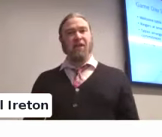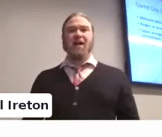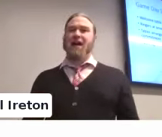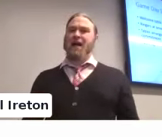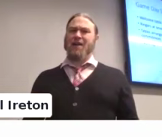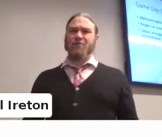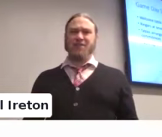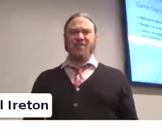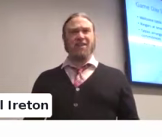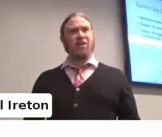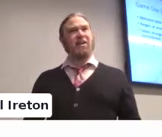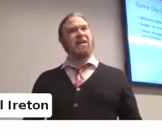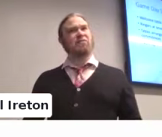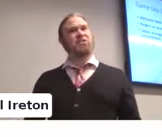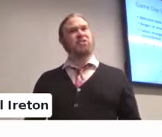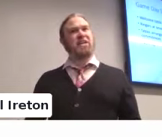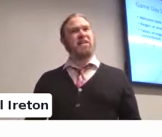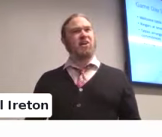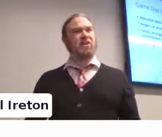Daniel: So our game day set-up we had at hail library, the largest library at the K-State campus.